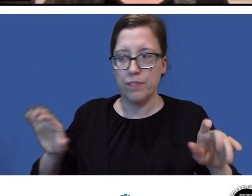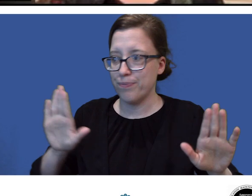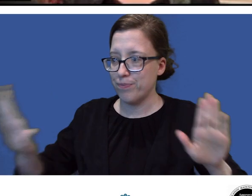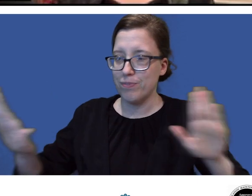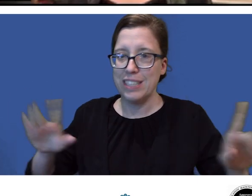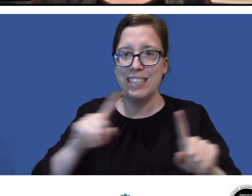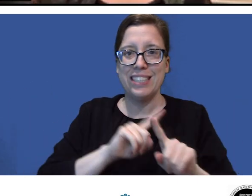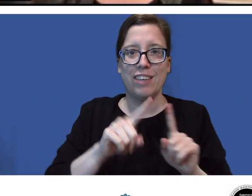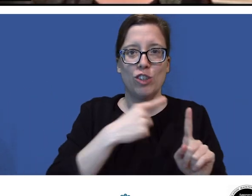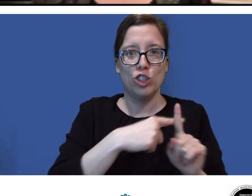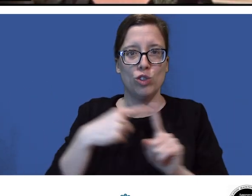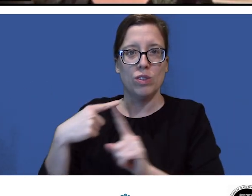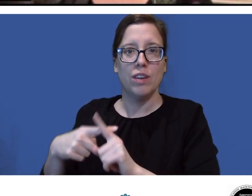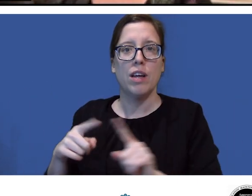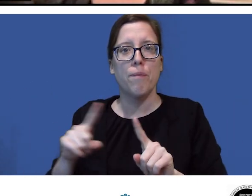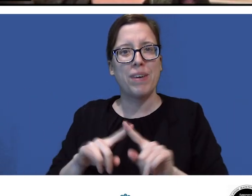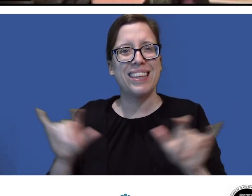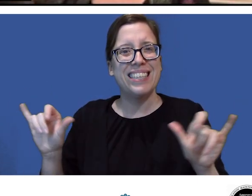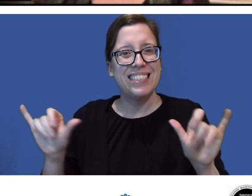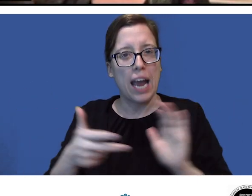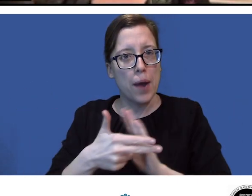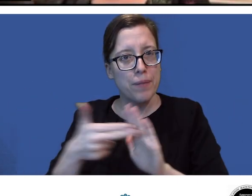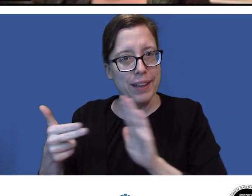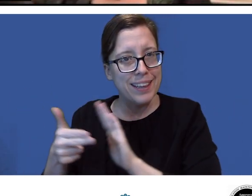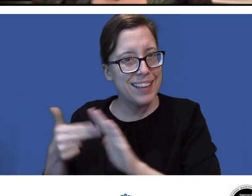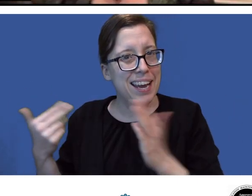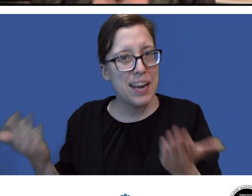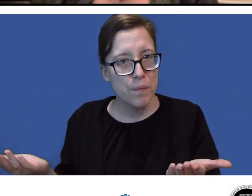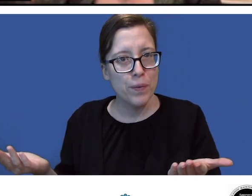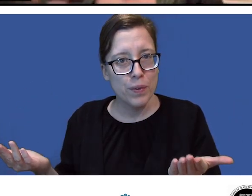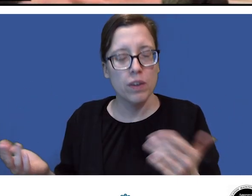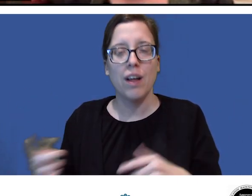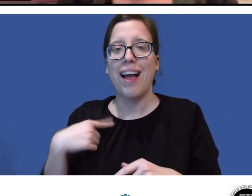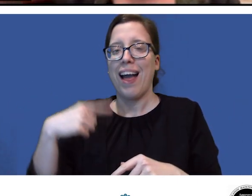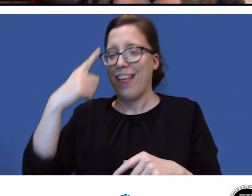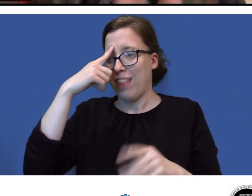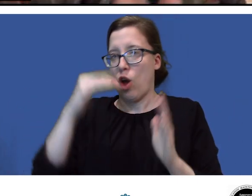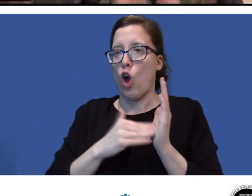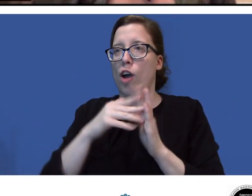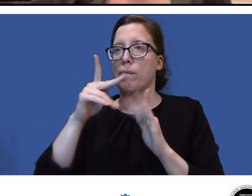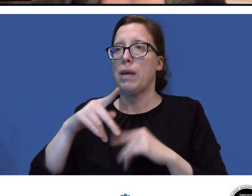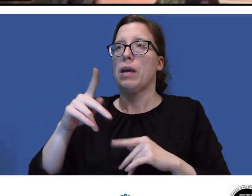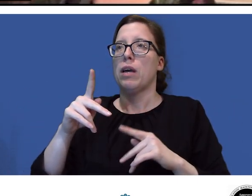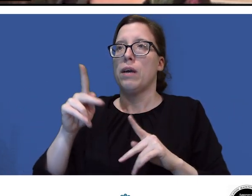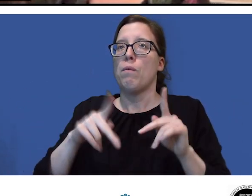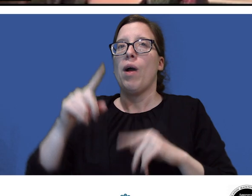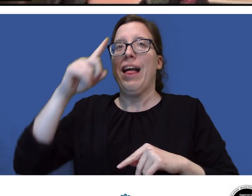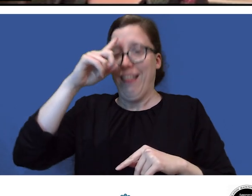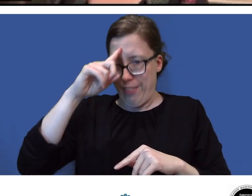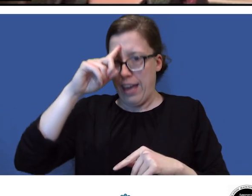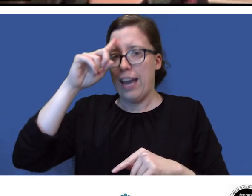I think it's common for us to understand and believe and act as we work in schools